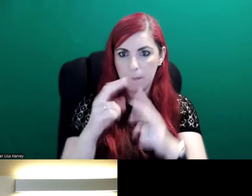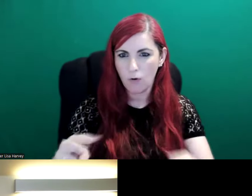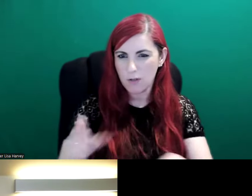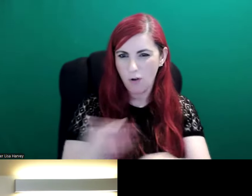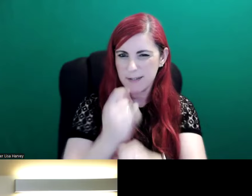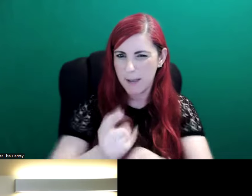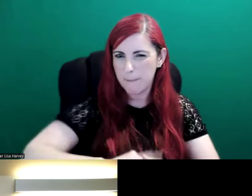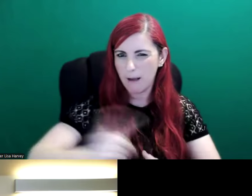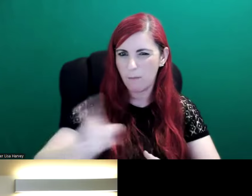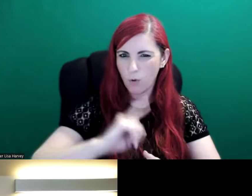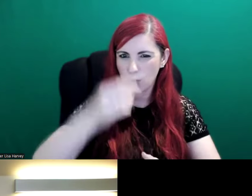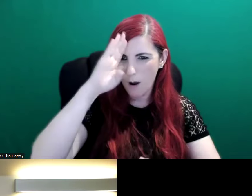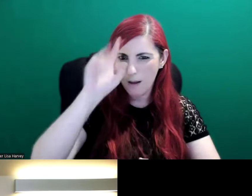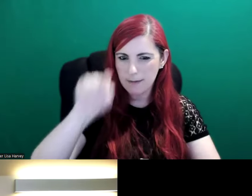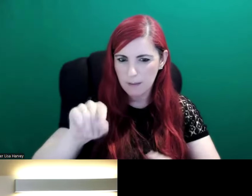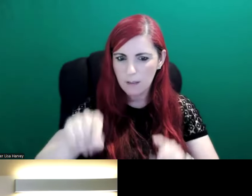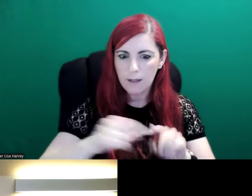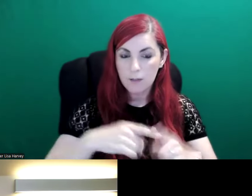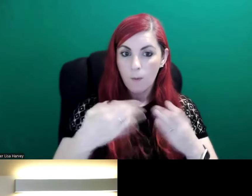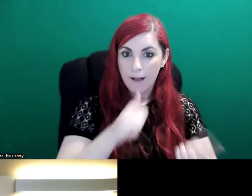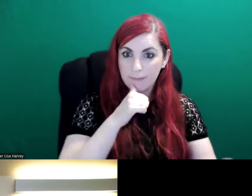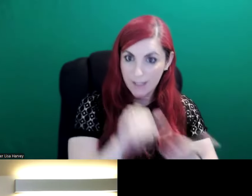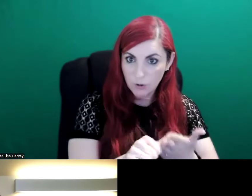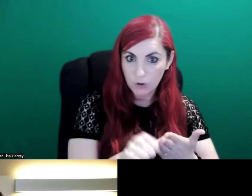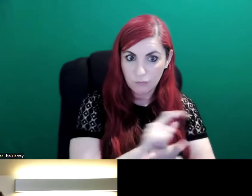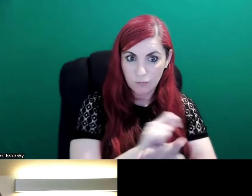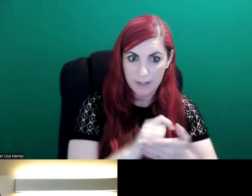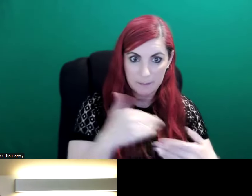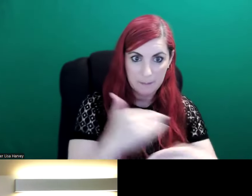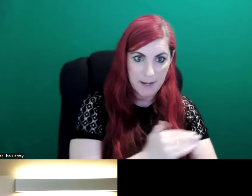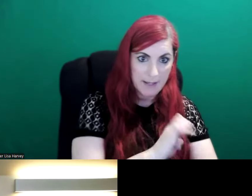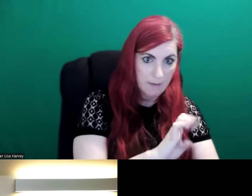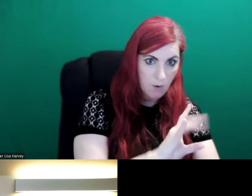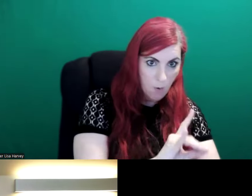And in fact, you know, there are letters written by Evie Hone to Mainie Jellett from